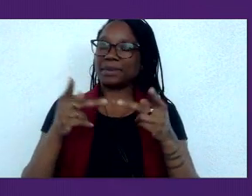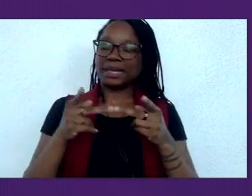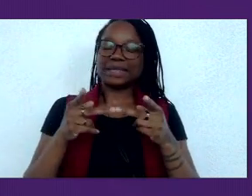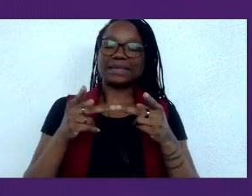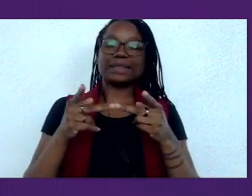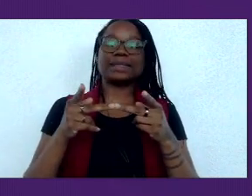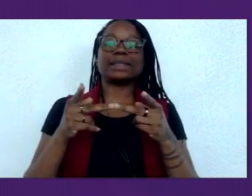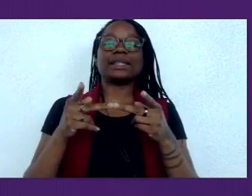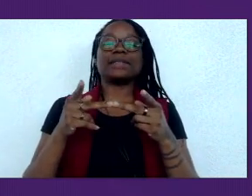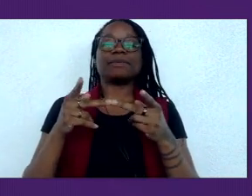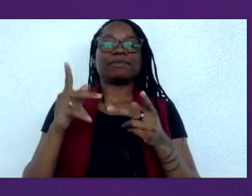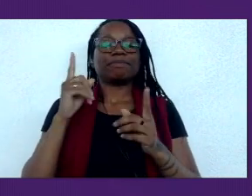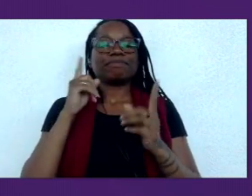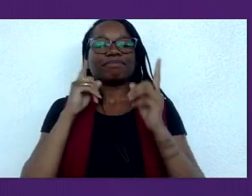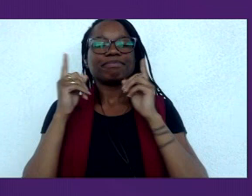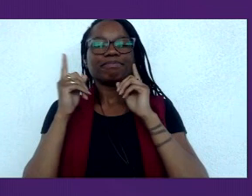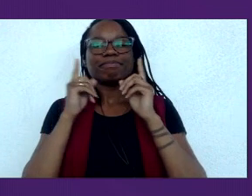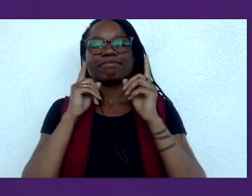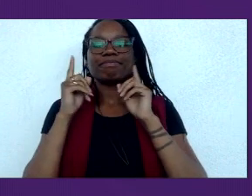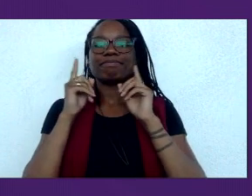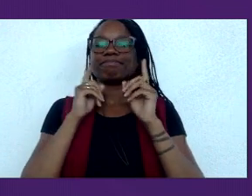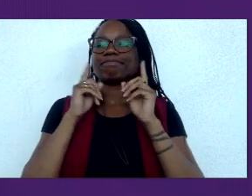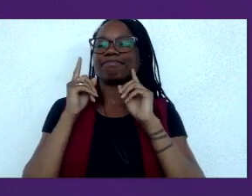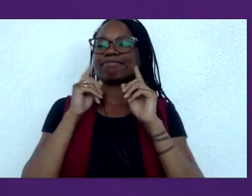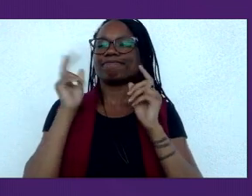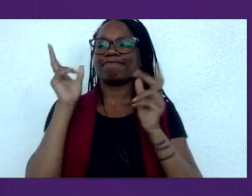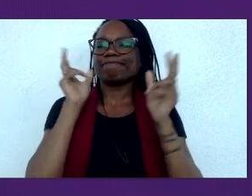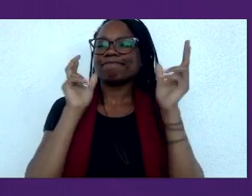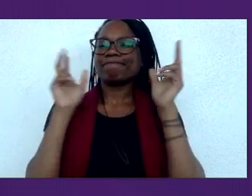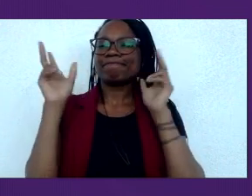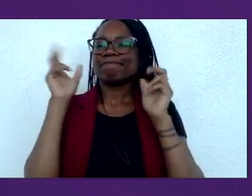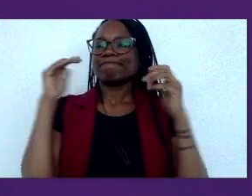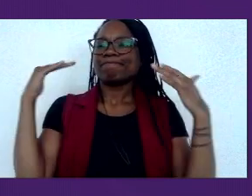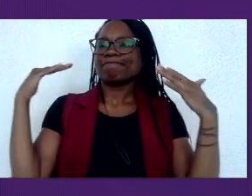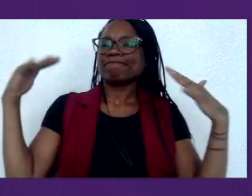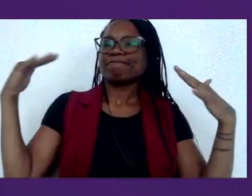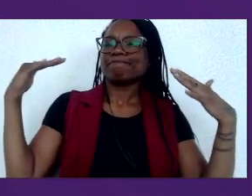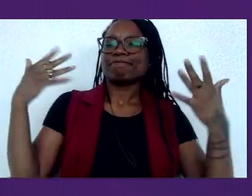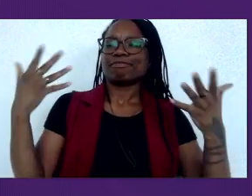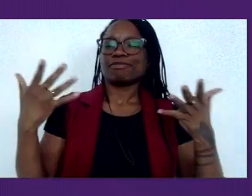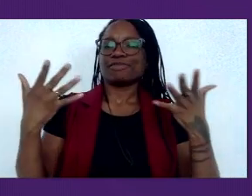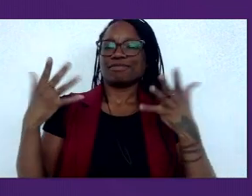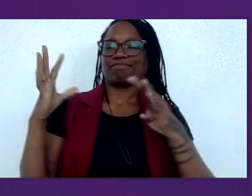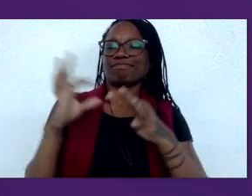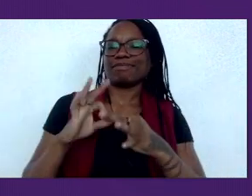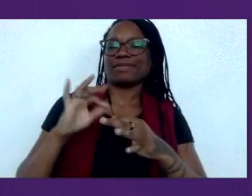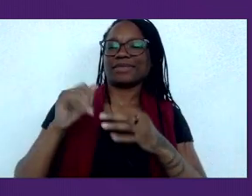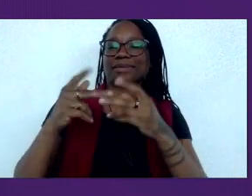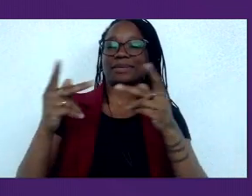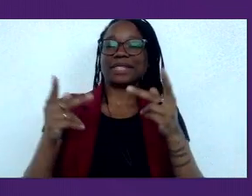hearing the sounds from this place. So, don't write yet. Just take a moment